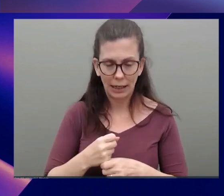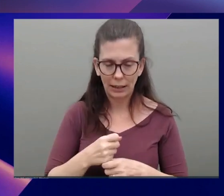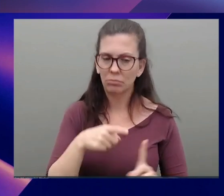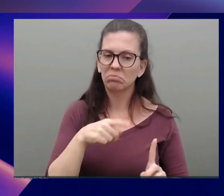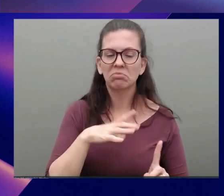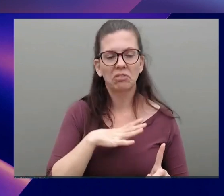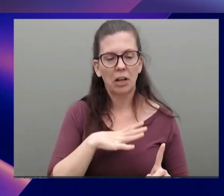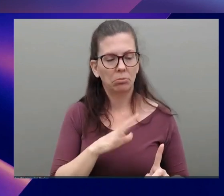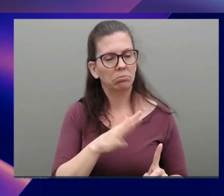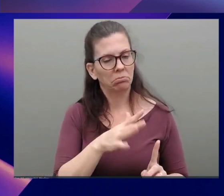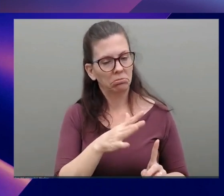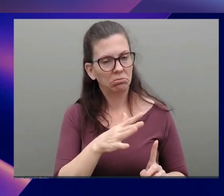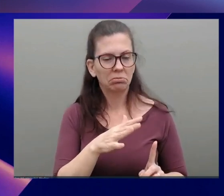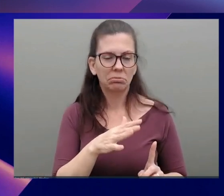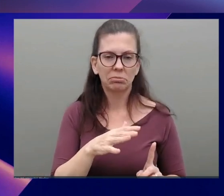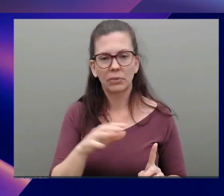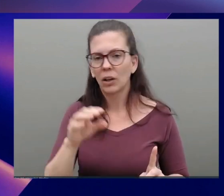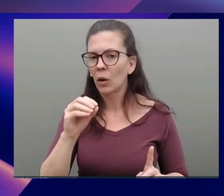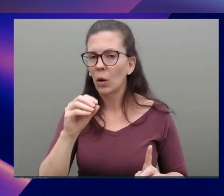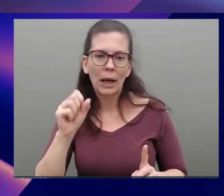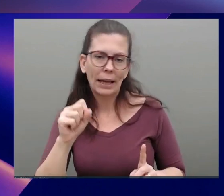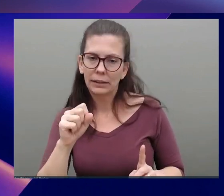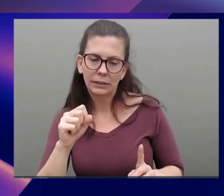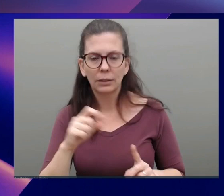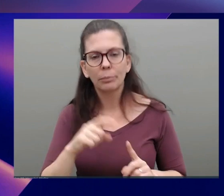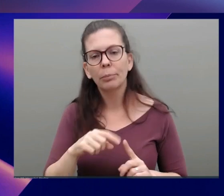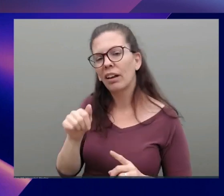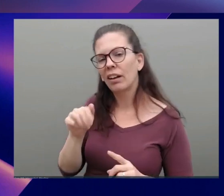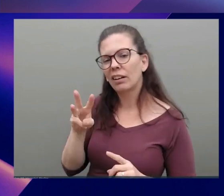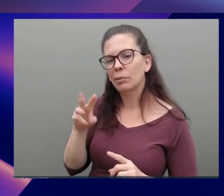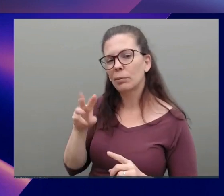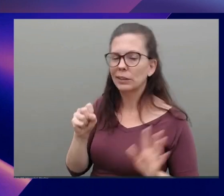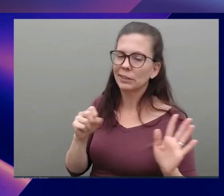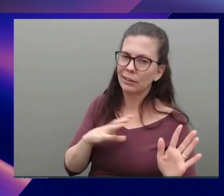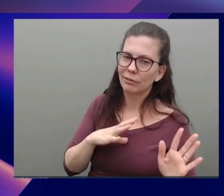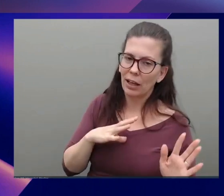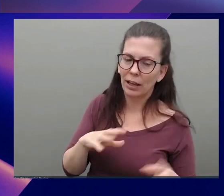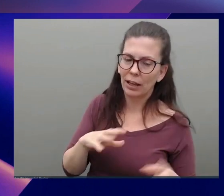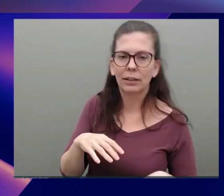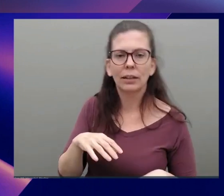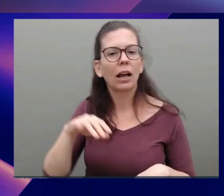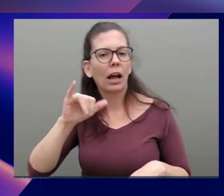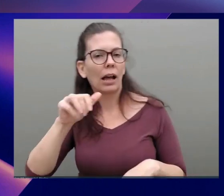It is not an OS user, but it's an AWS user. You need to have an IAM user with permissions to